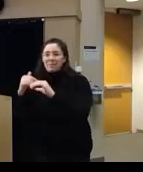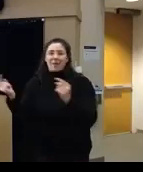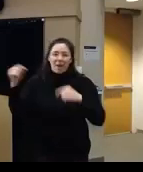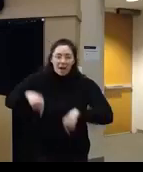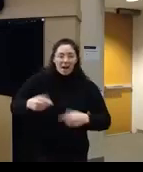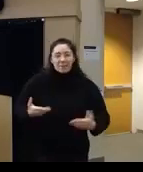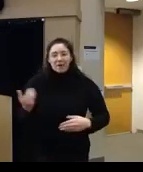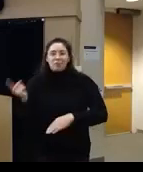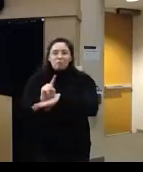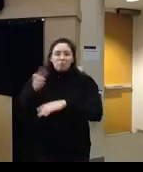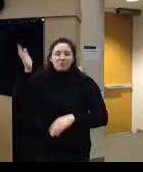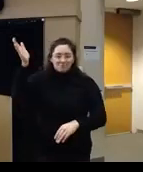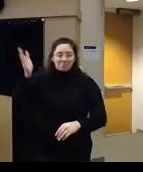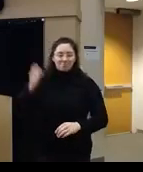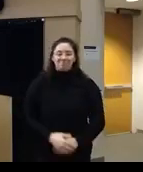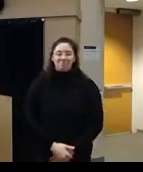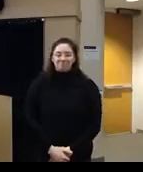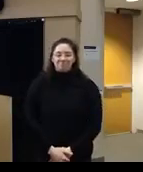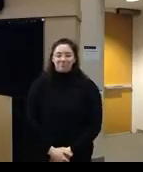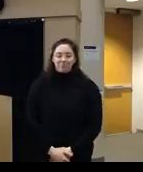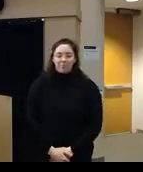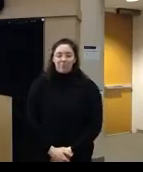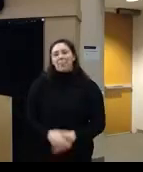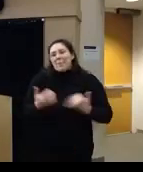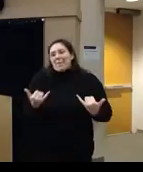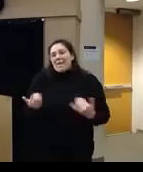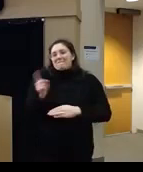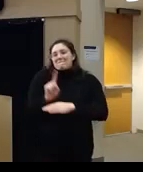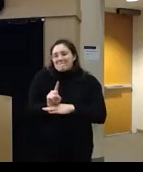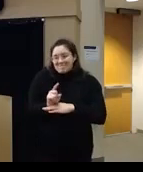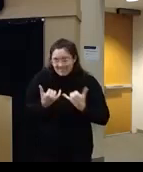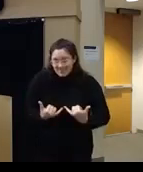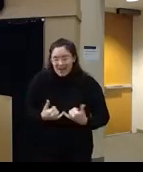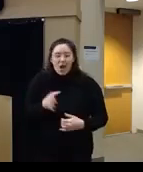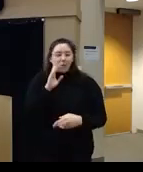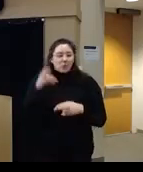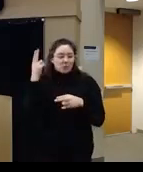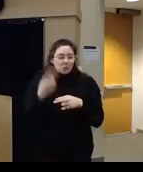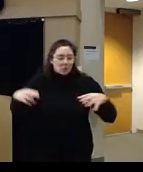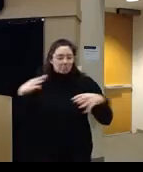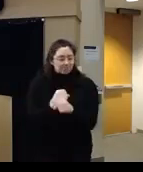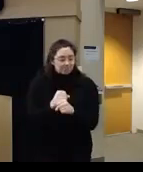him who could do this and and so here he is and so I'm going to be very short and leave it there so